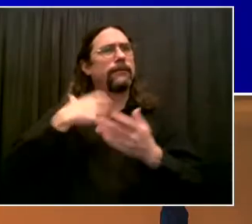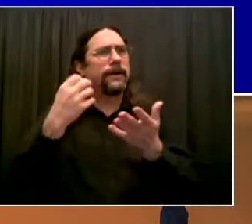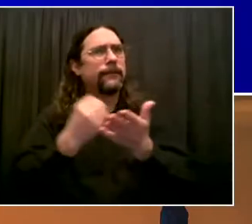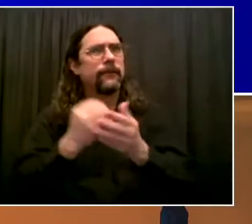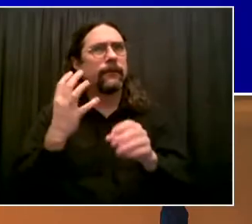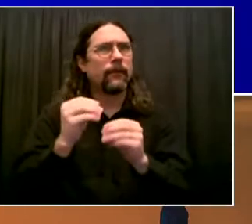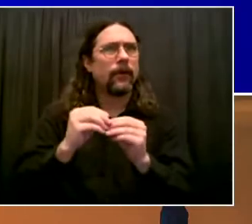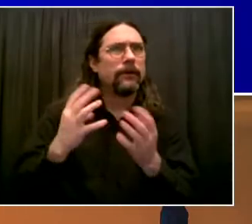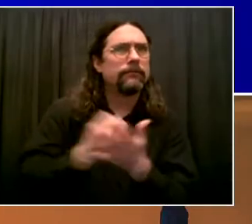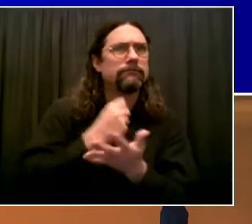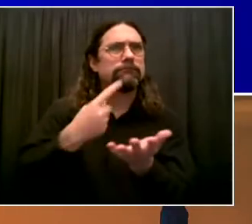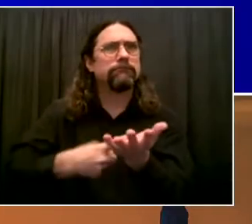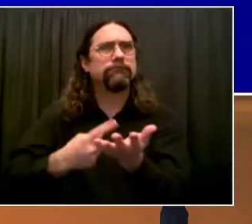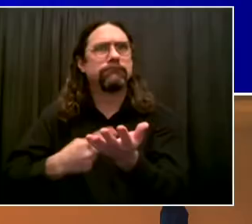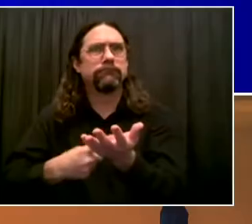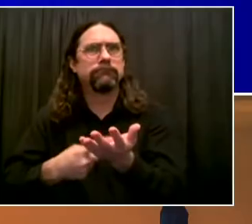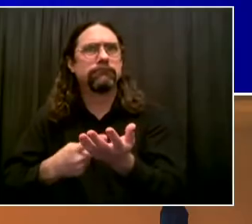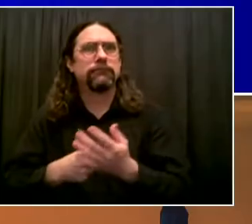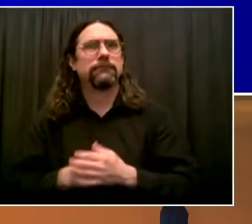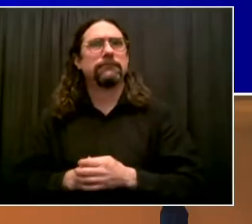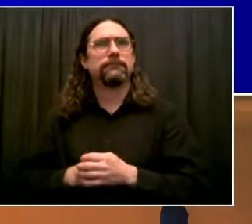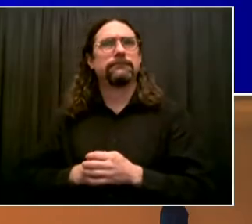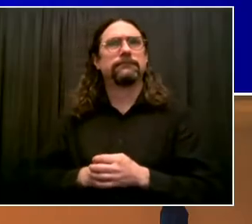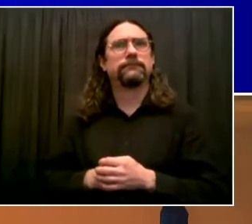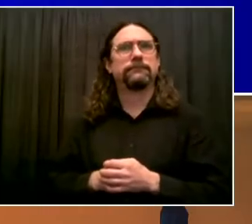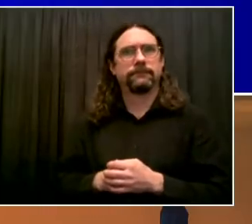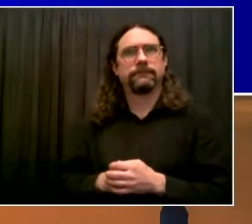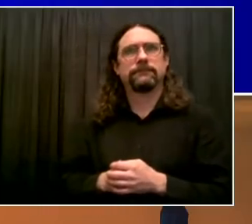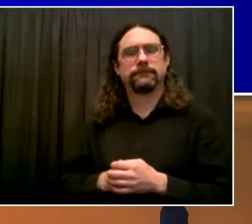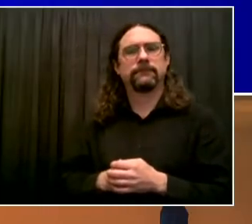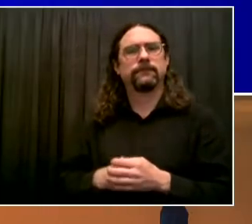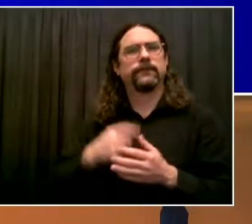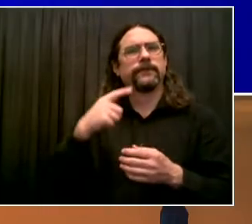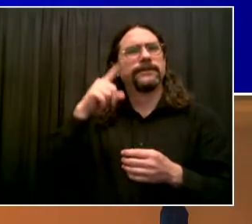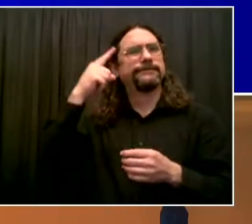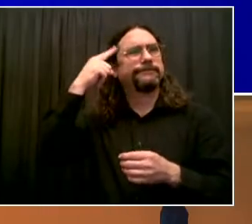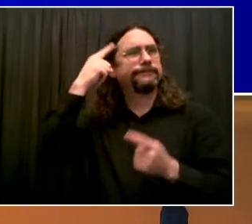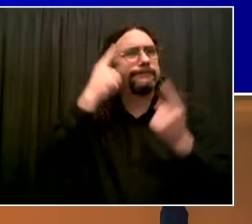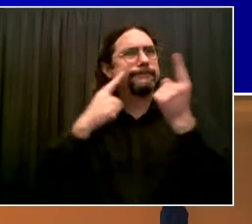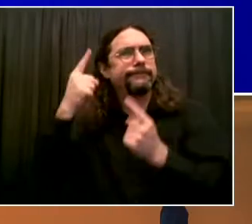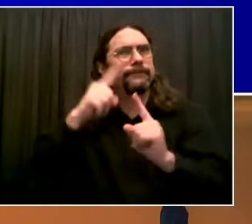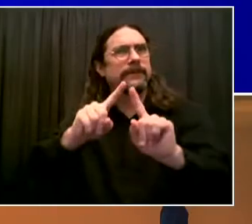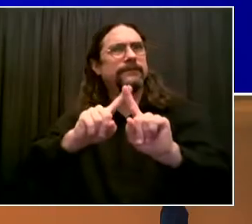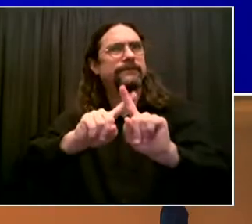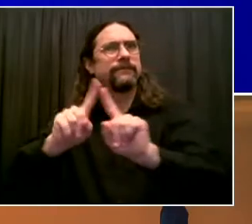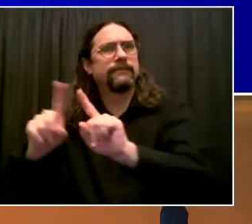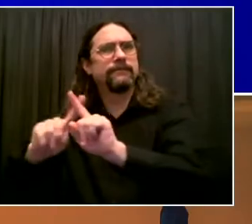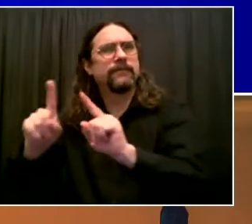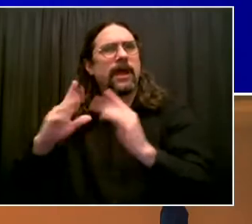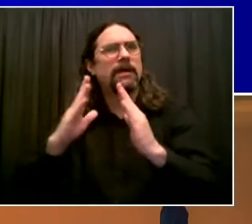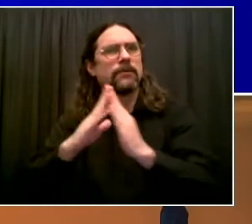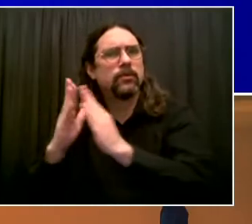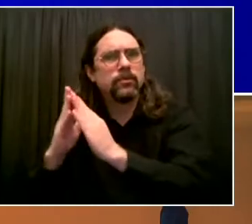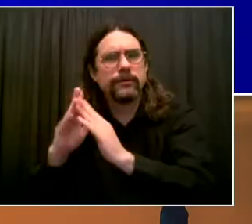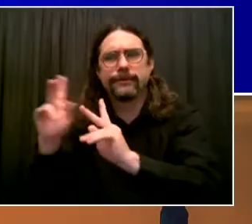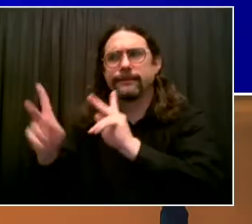ALSO MEANS CONSTANTLY INVESTING IN OUR COMMUNITIES AND LISTENGIN TO THE VOICEF O OUR COMMUNITIES. AND MAKING SURE THAT WHEN THE